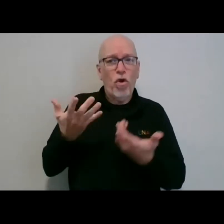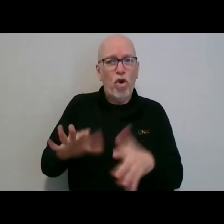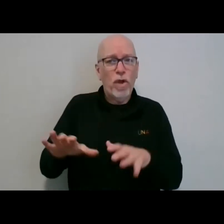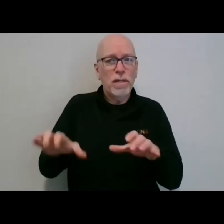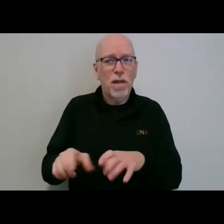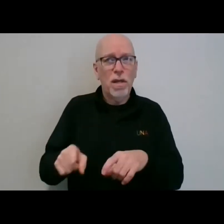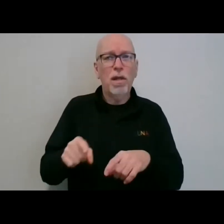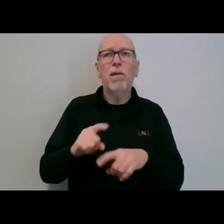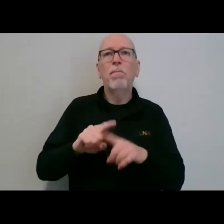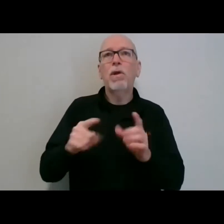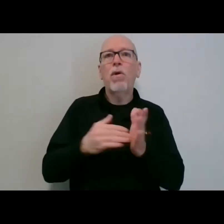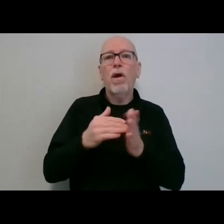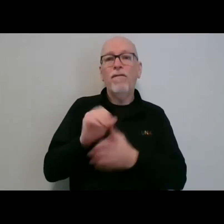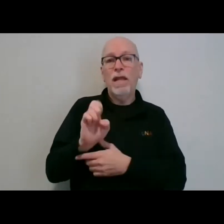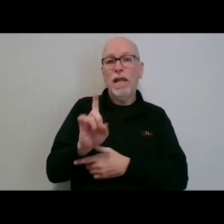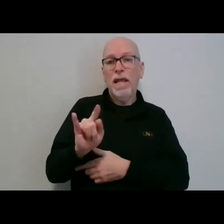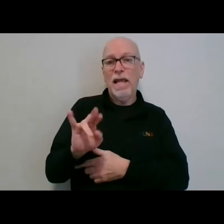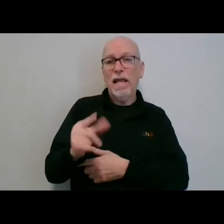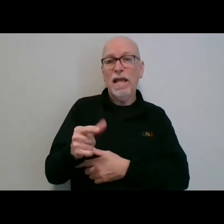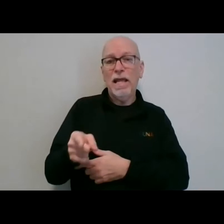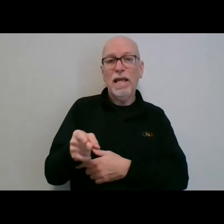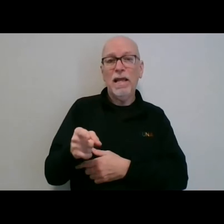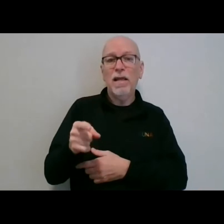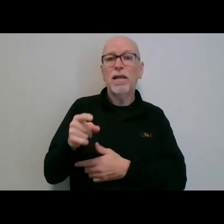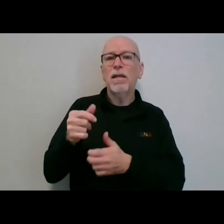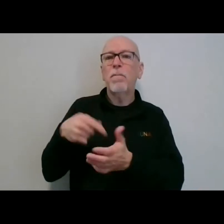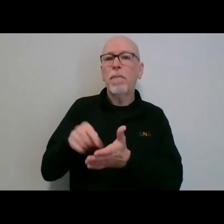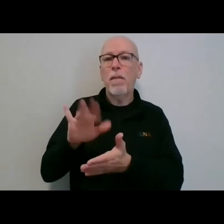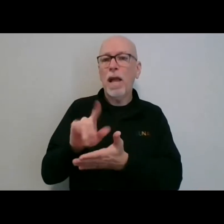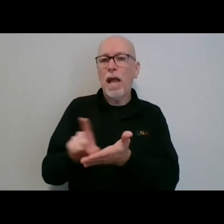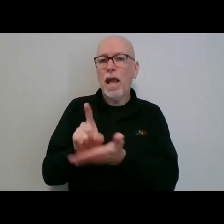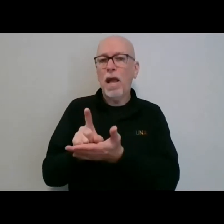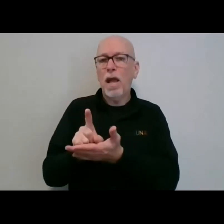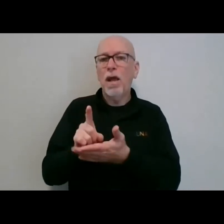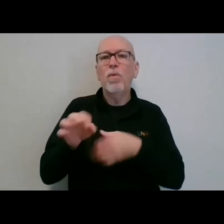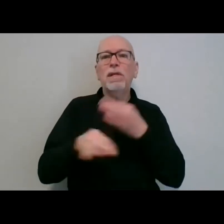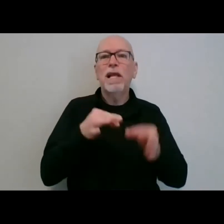But oftentimes editing is an hourly job rather than a per word job